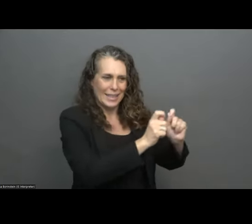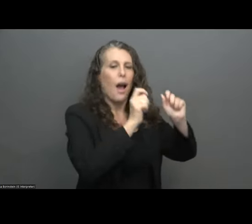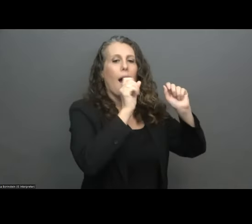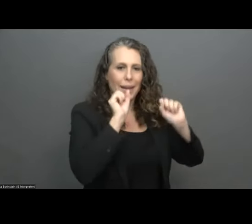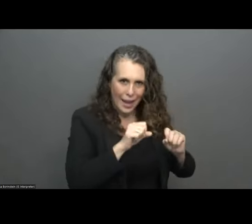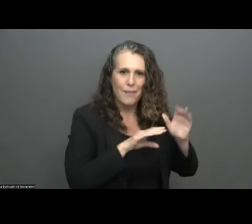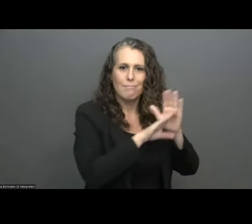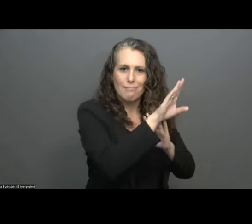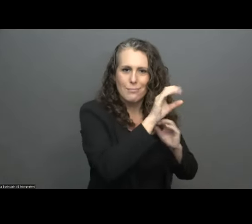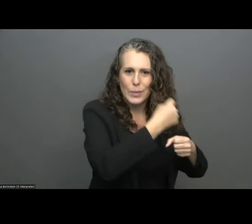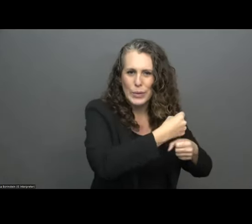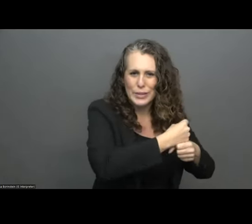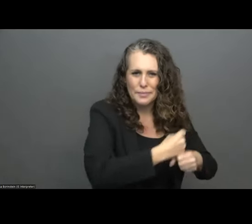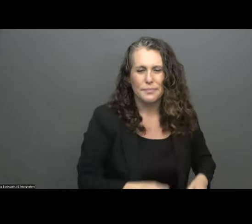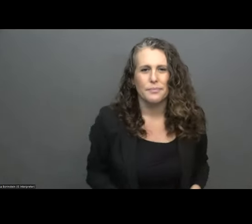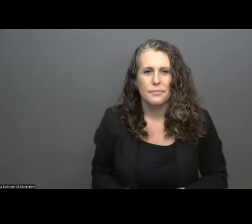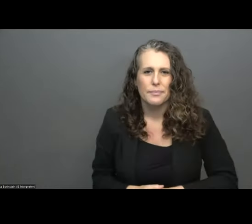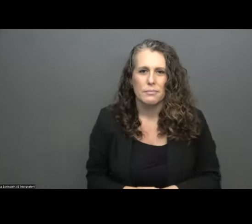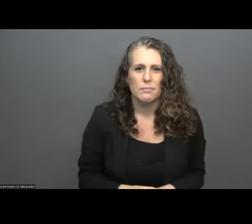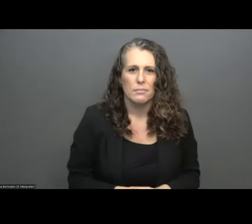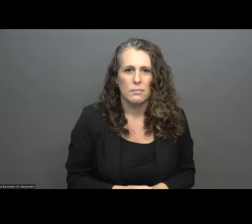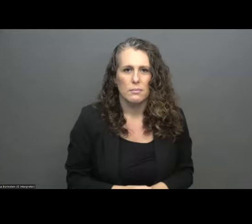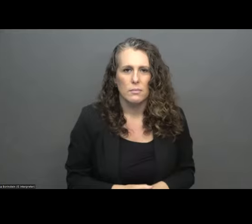members we've made commitments to provide a workplace adjustments and accommodations,